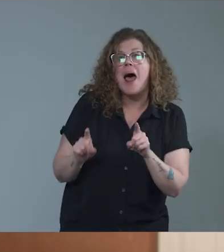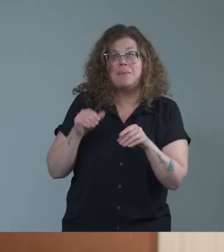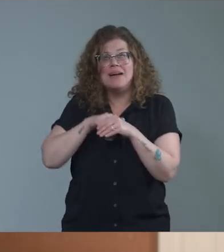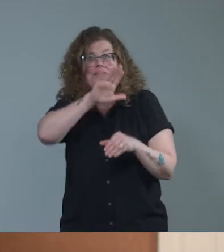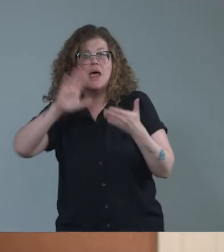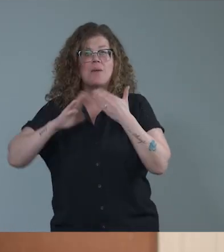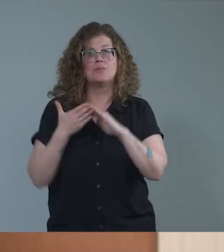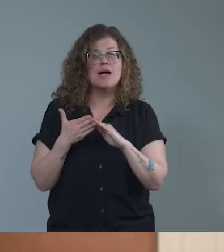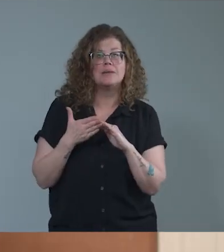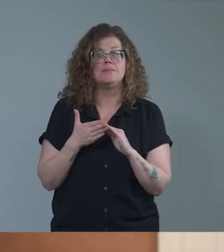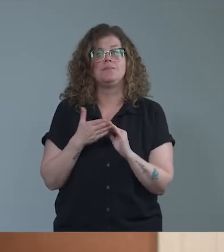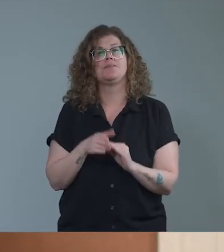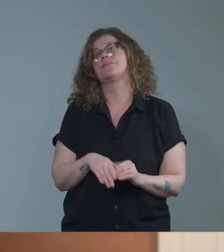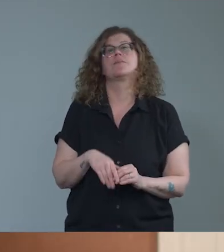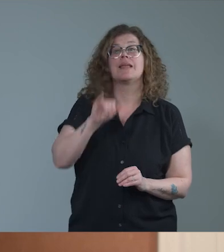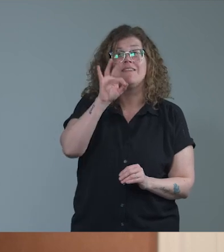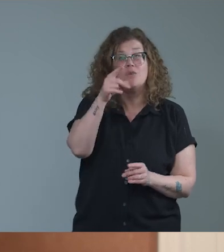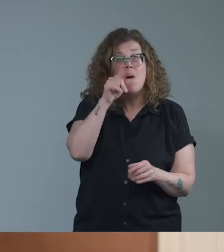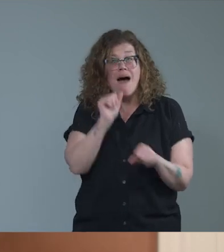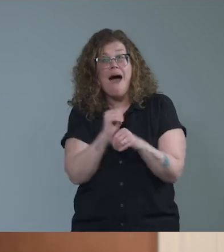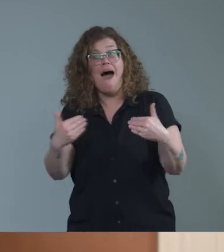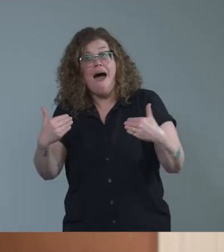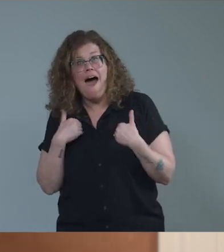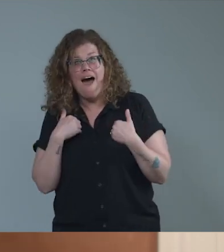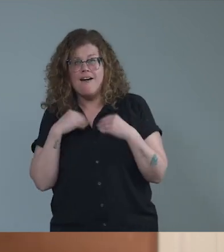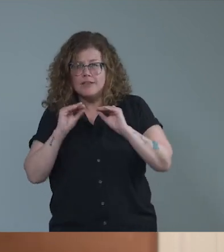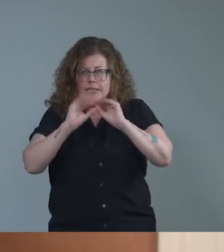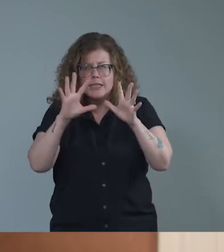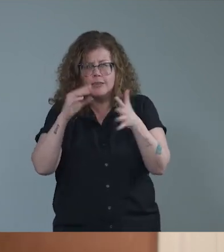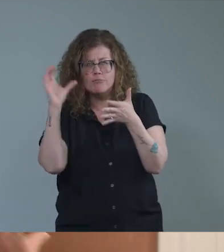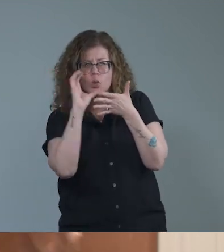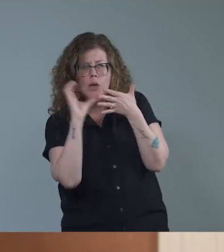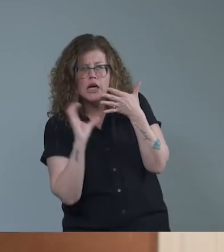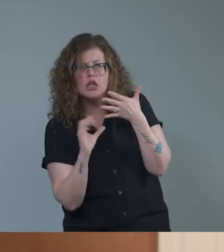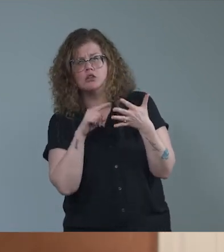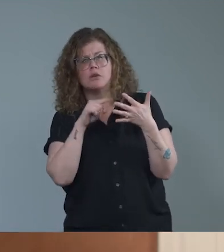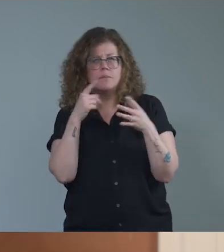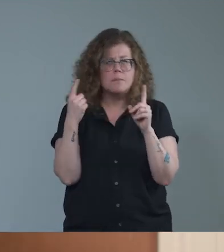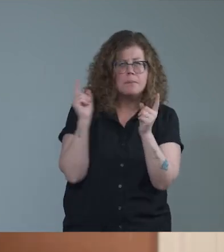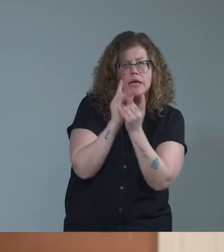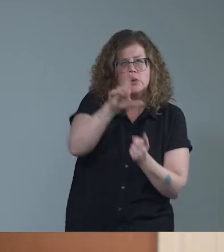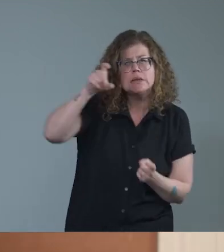the site to let people know what's going on, so that they get excited about the fact that something's actually happening within their community.